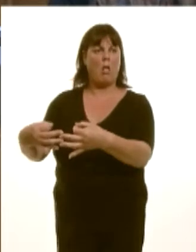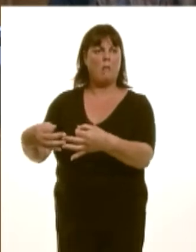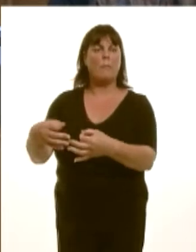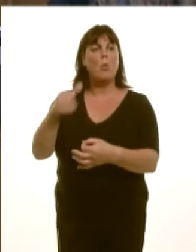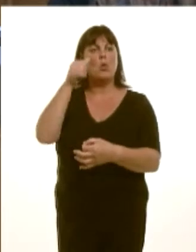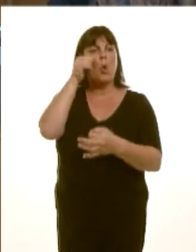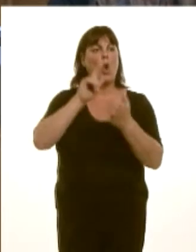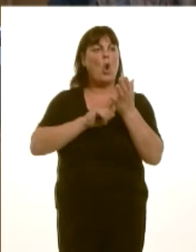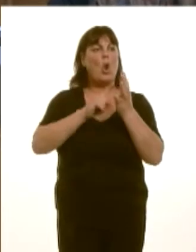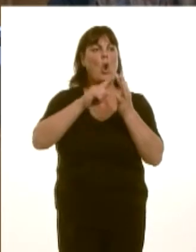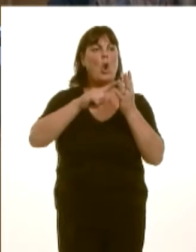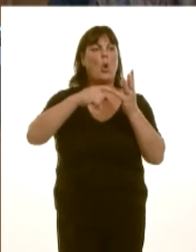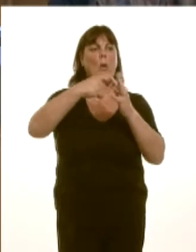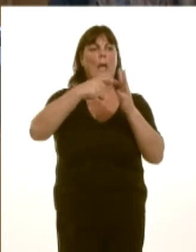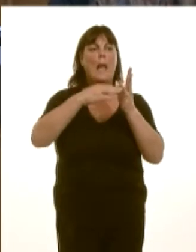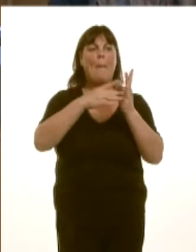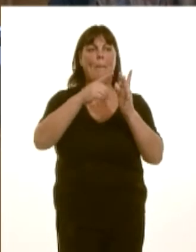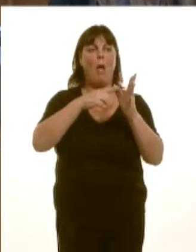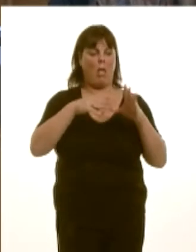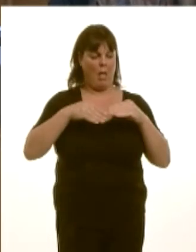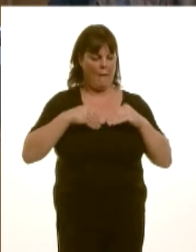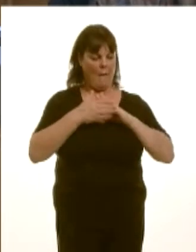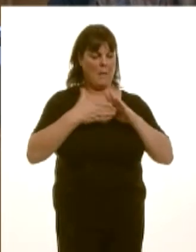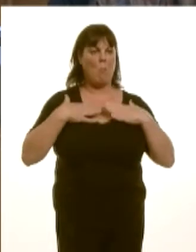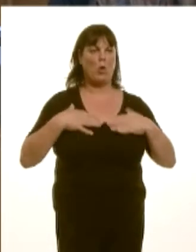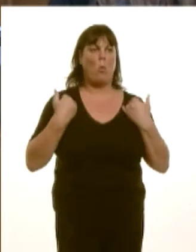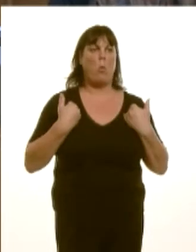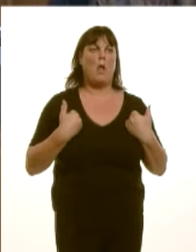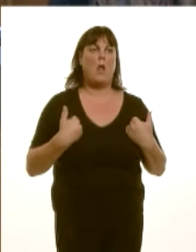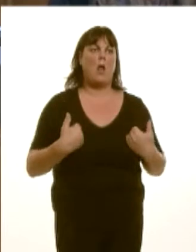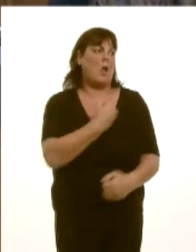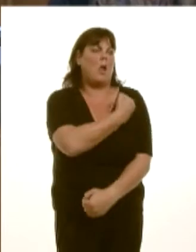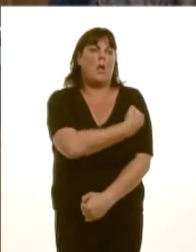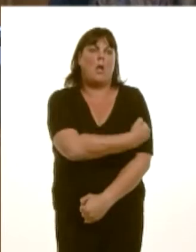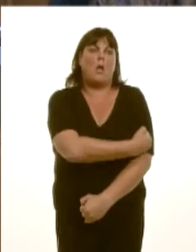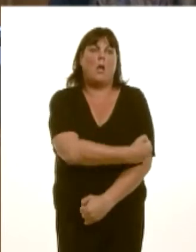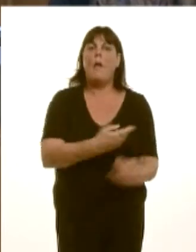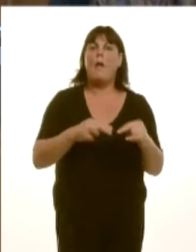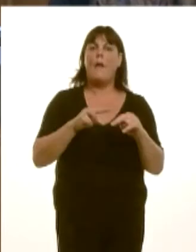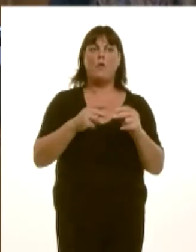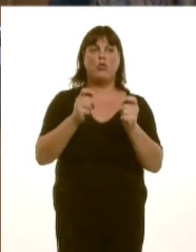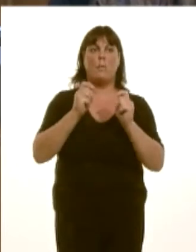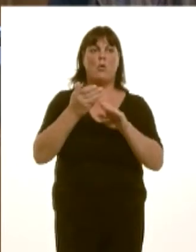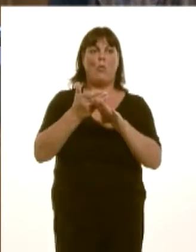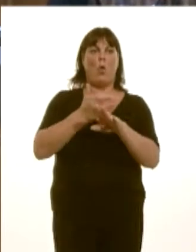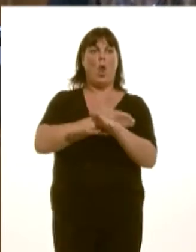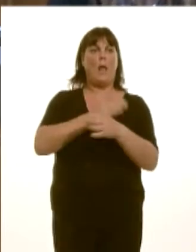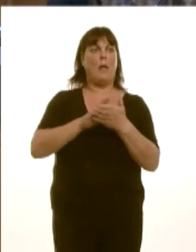The more robust children are to be able to have the treatment for leukaemia, the better their prospects.